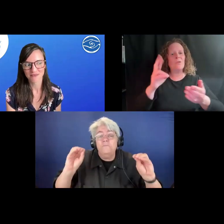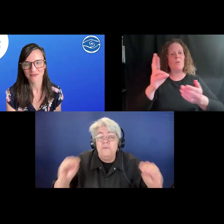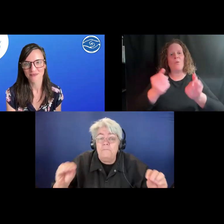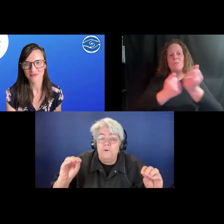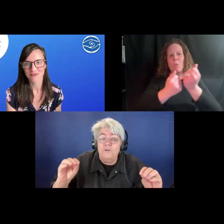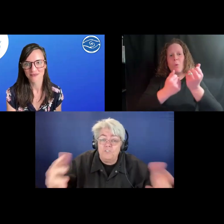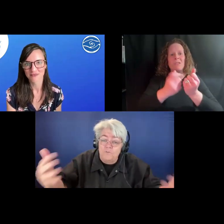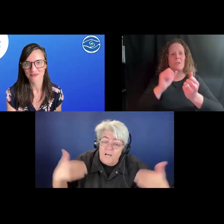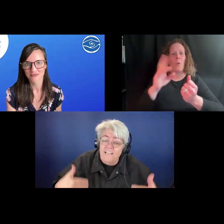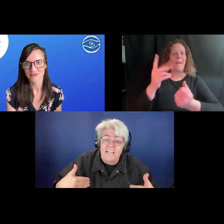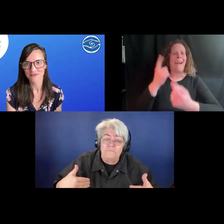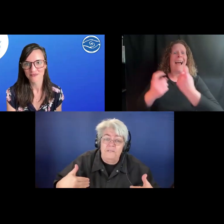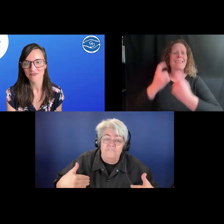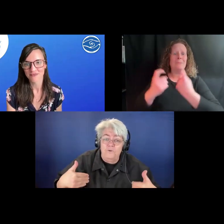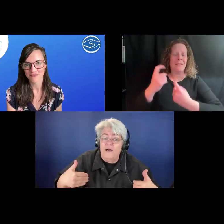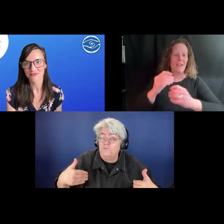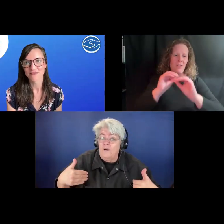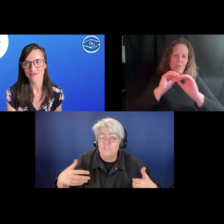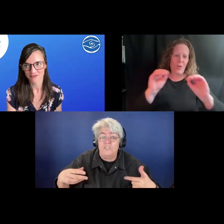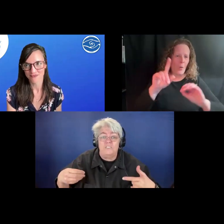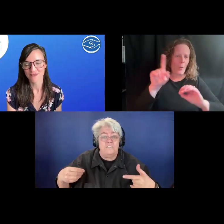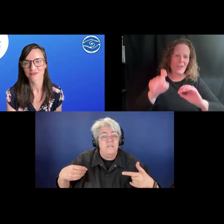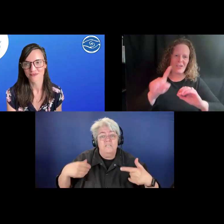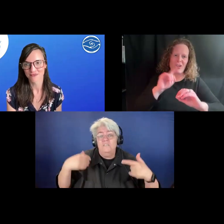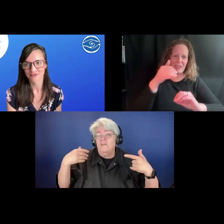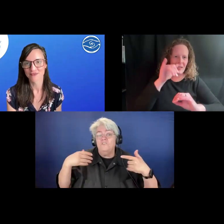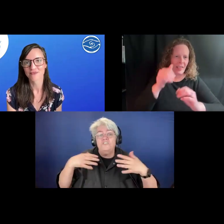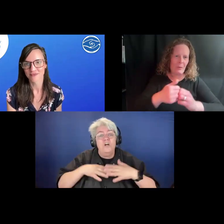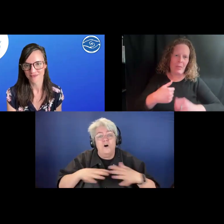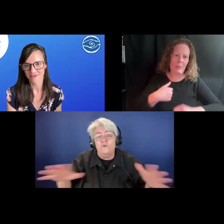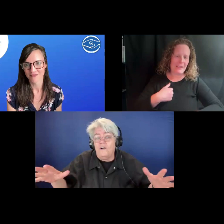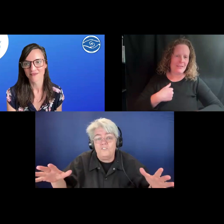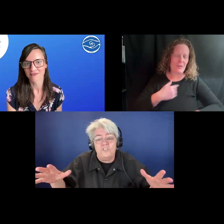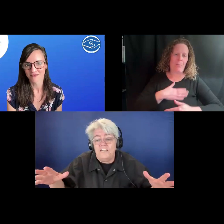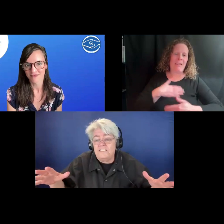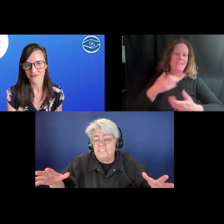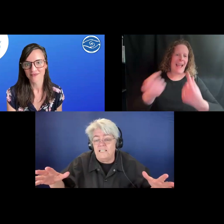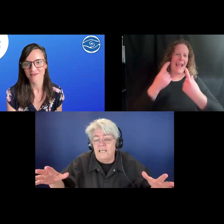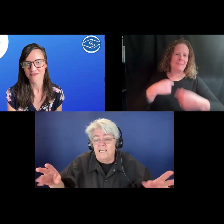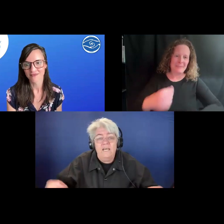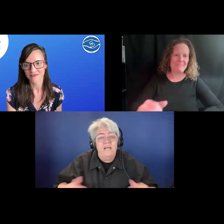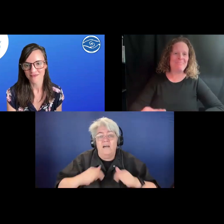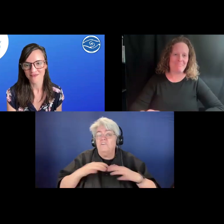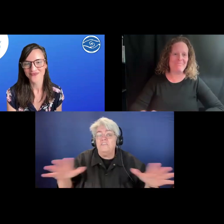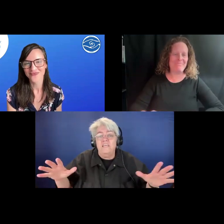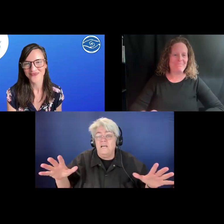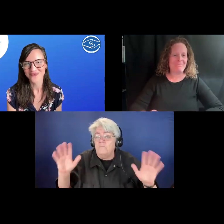And remember to contact me if you have questions. There's no question that's silly. Everything